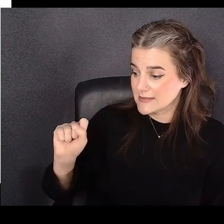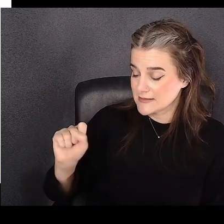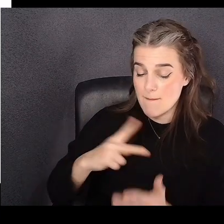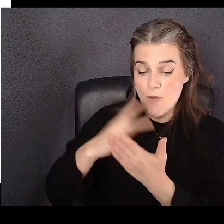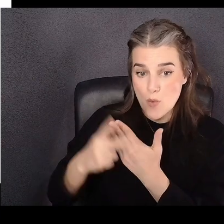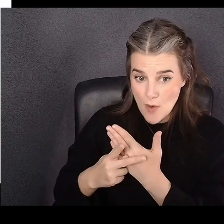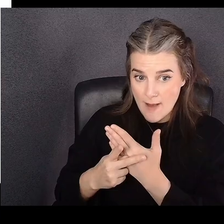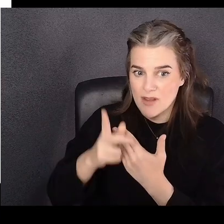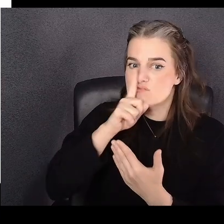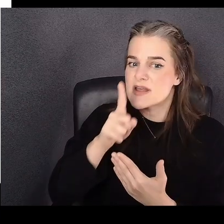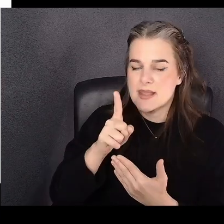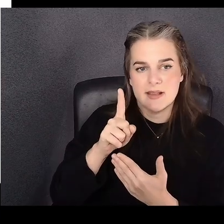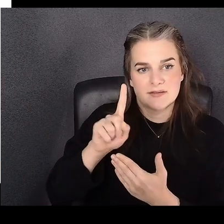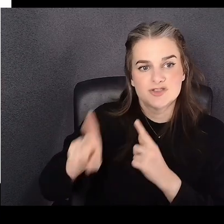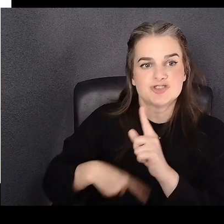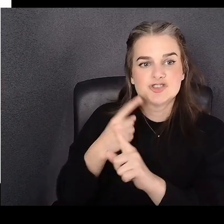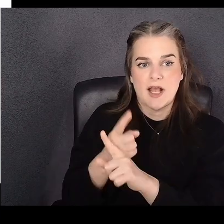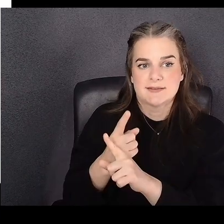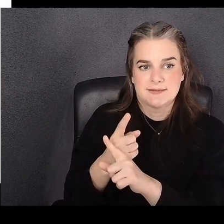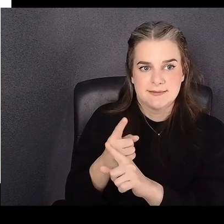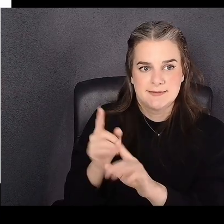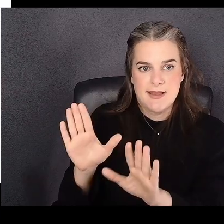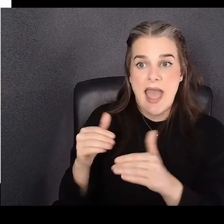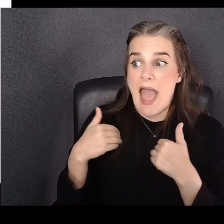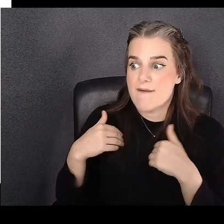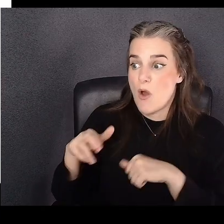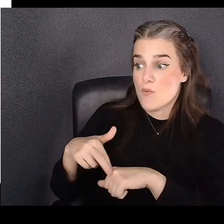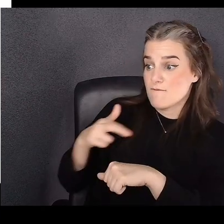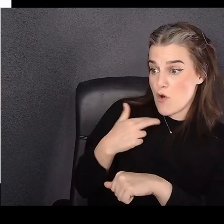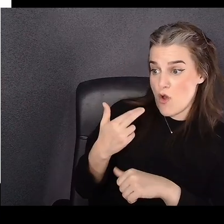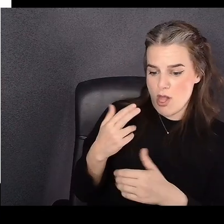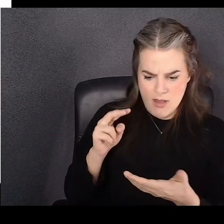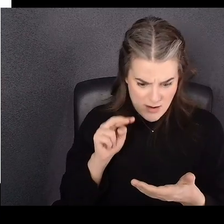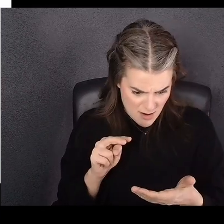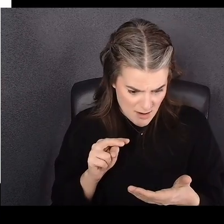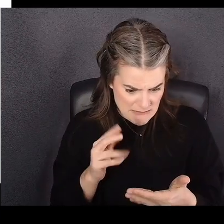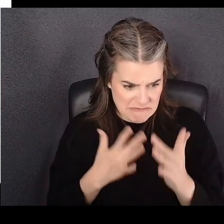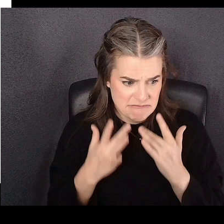even if we get a referral, we work really hard to try and find funding. We just had somebody in here yesterday.